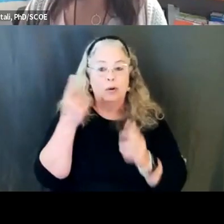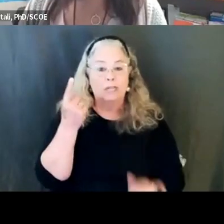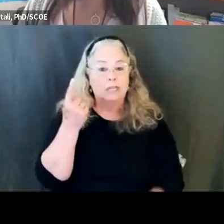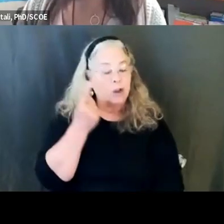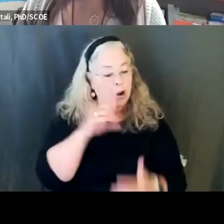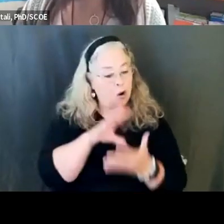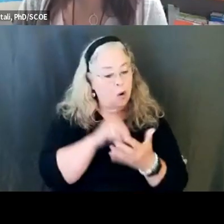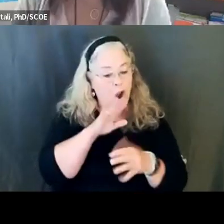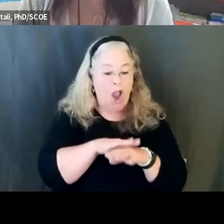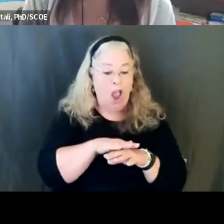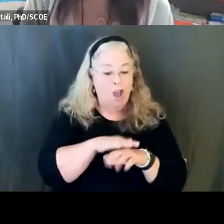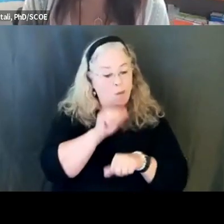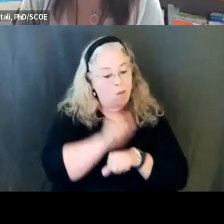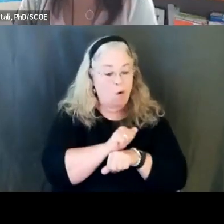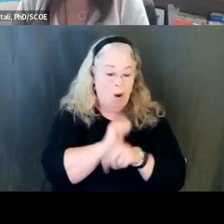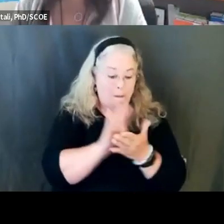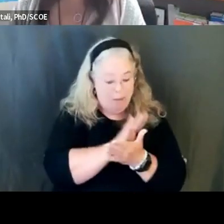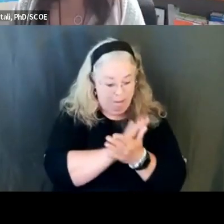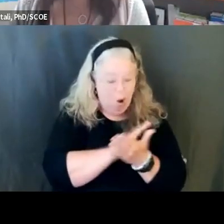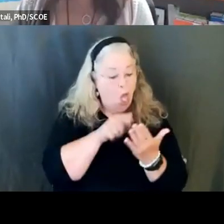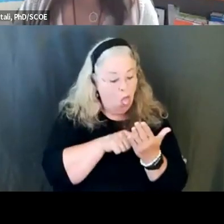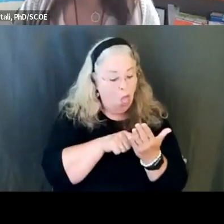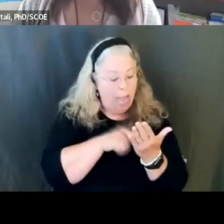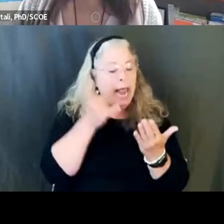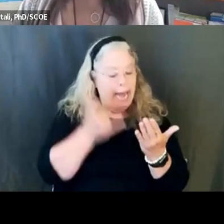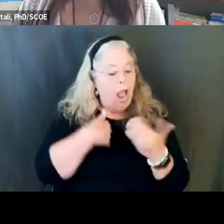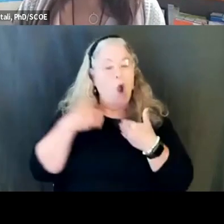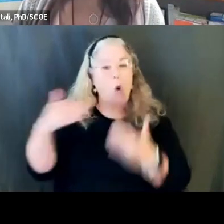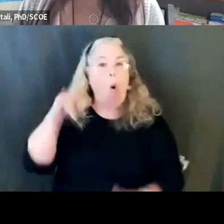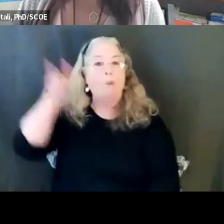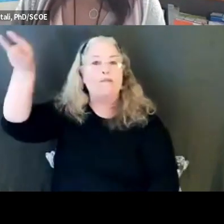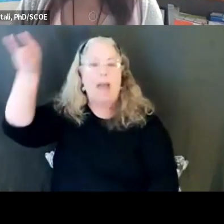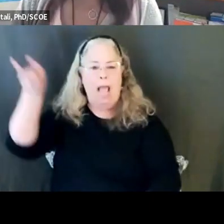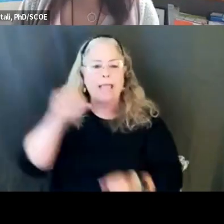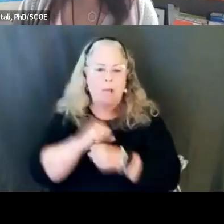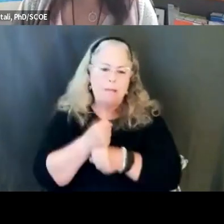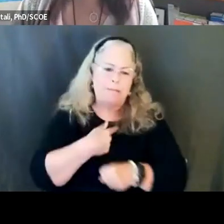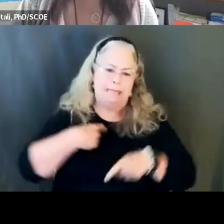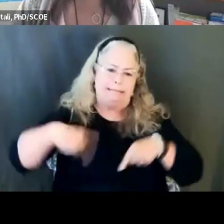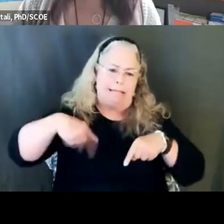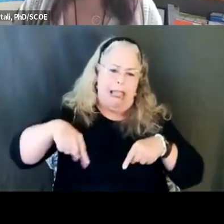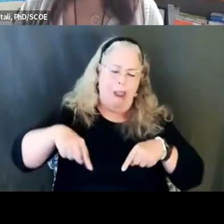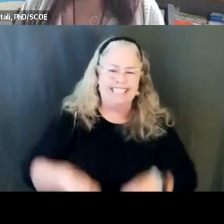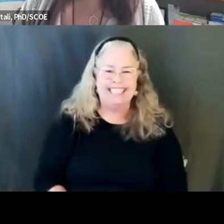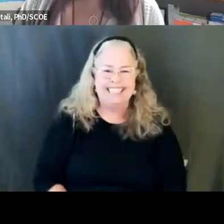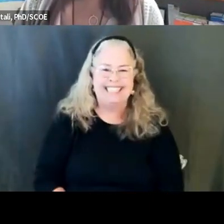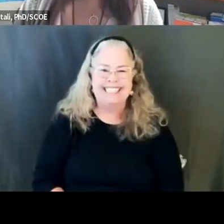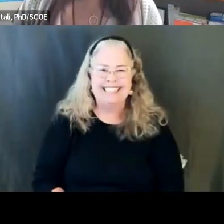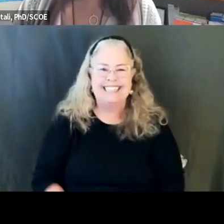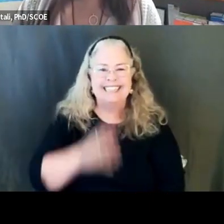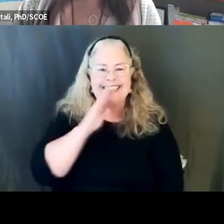on worksheets to fly a plane that thats makes me scared. Alright I'm gonna go over to Joy. Do